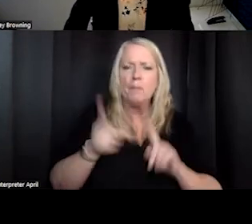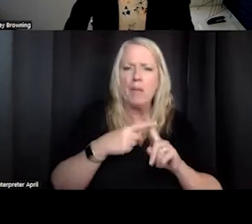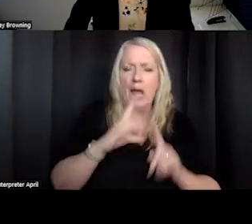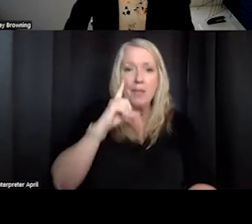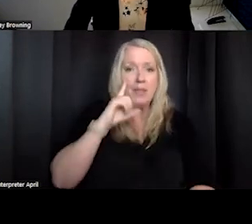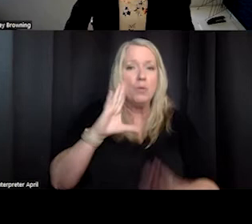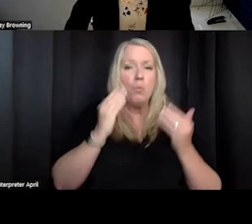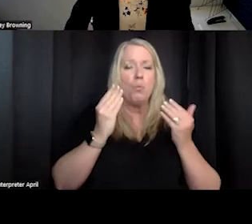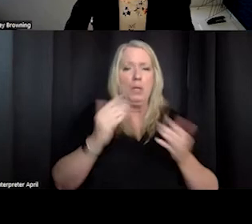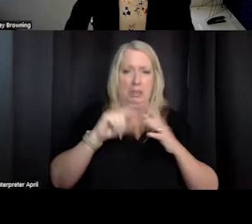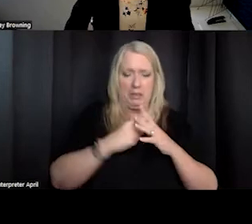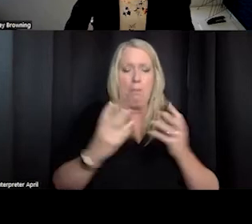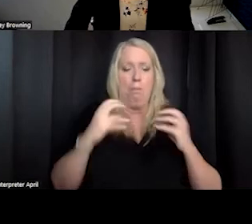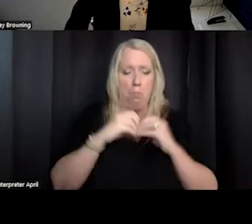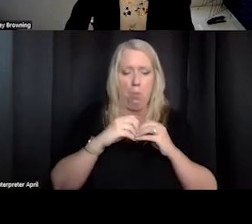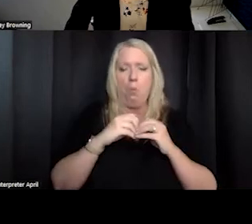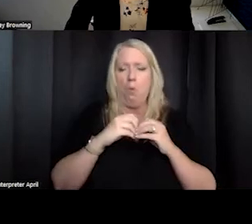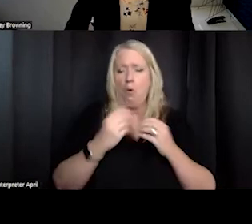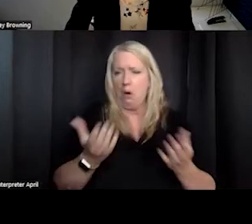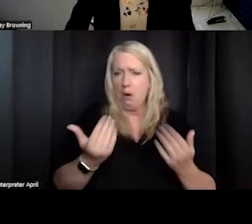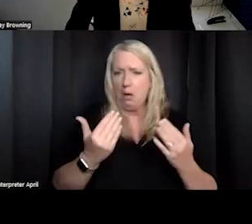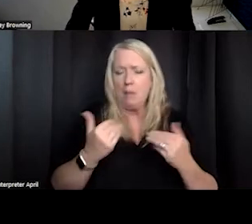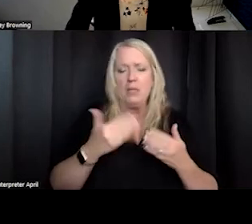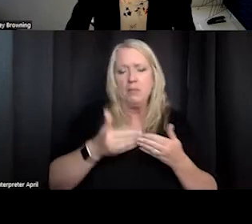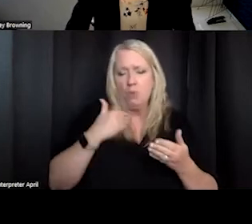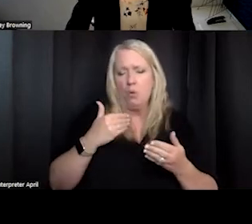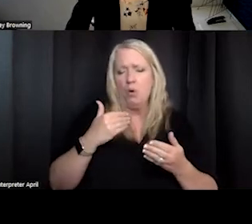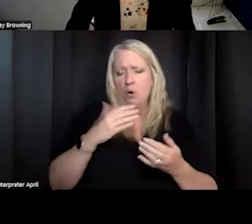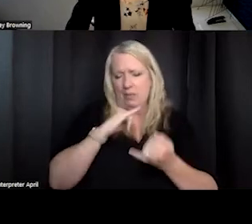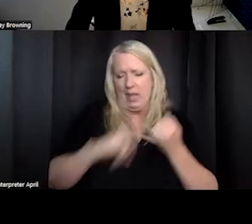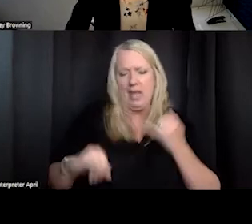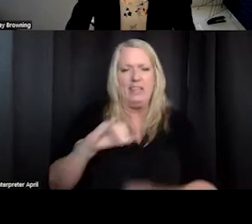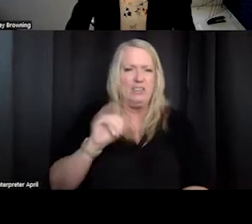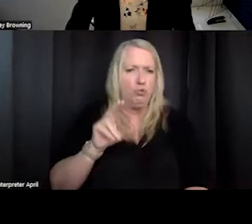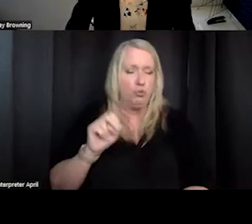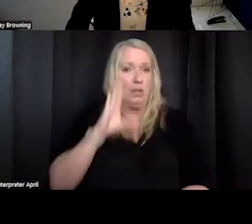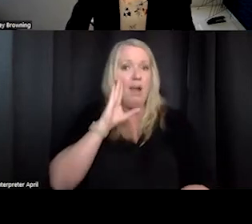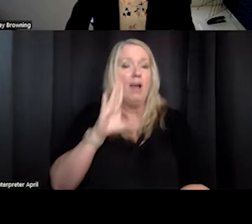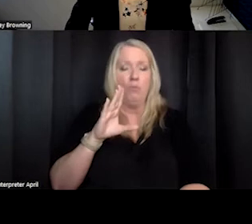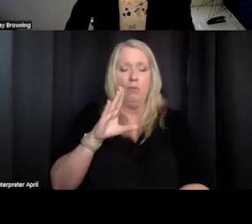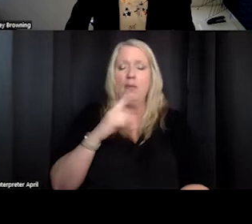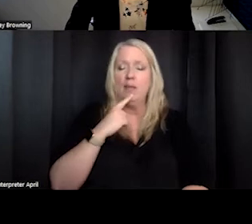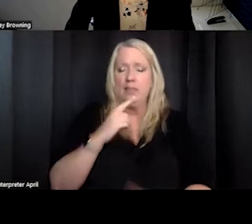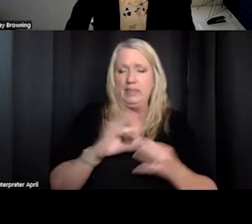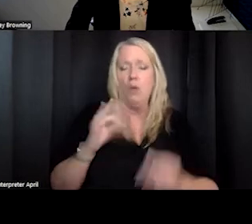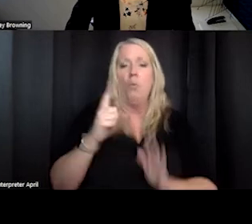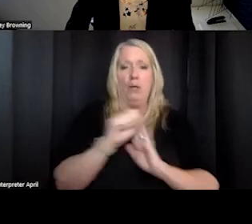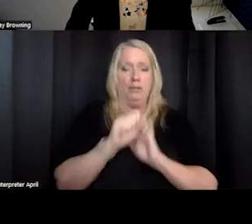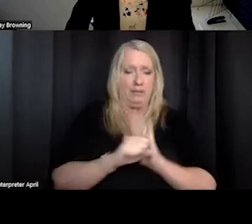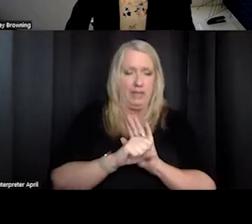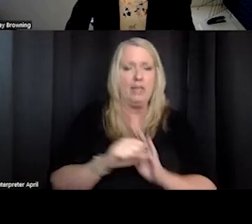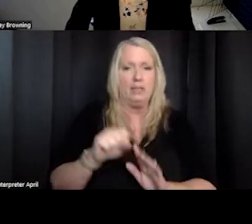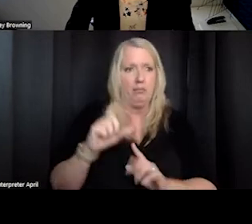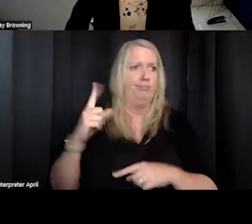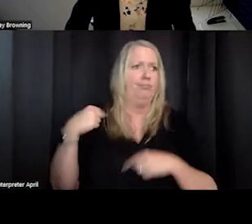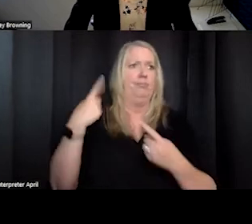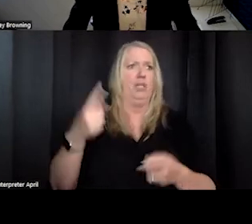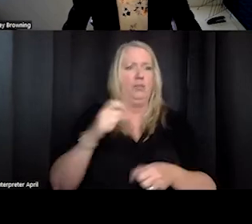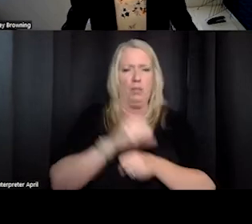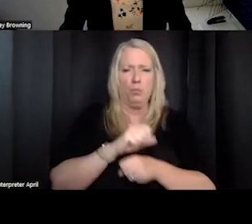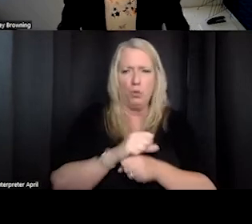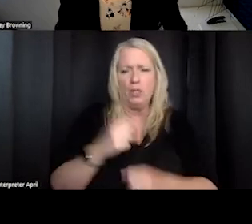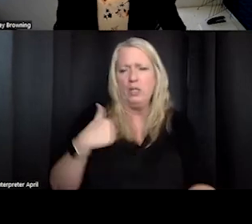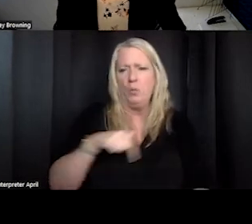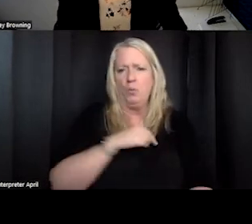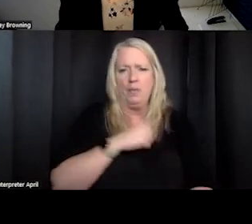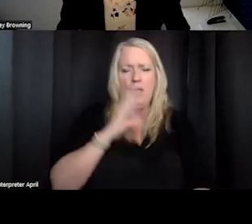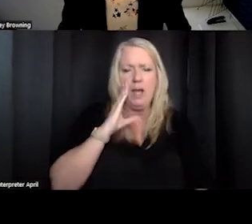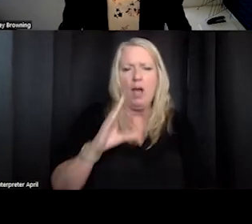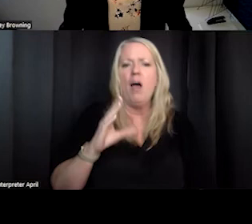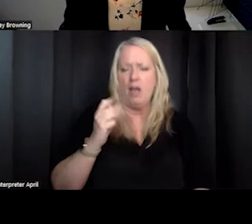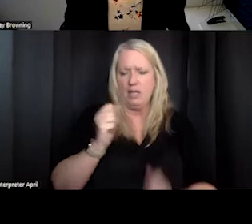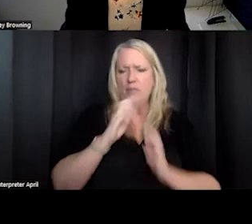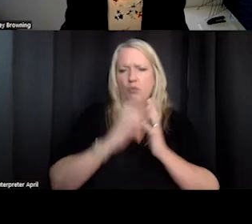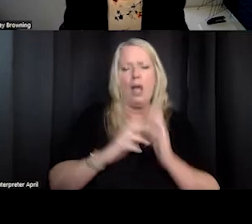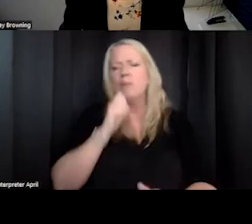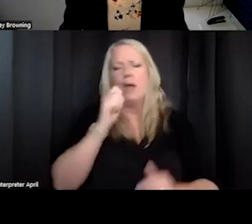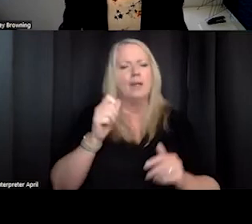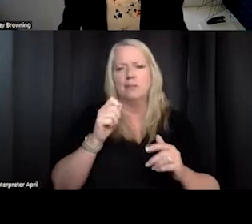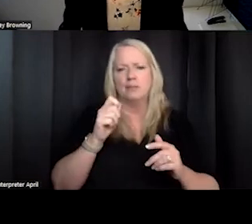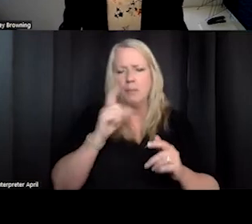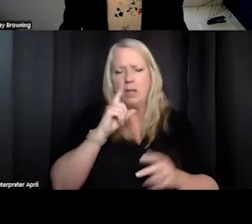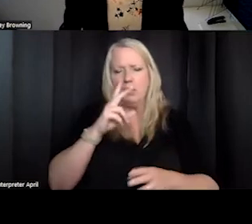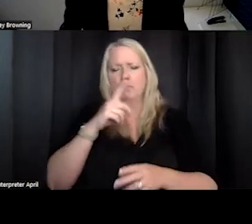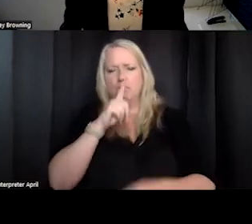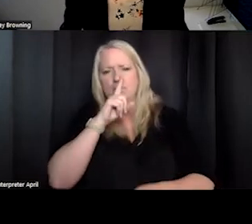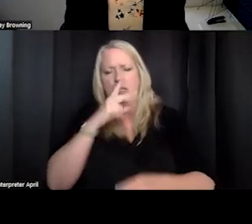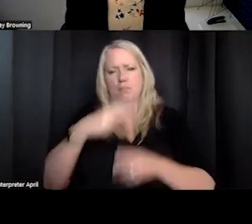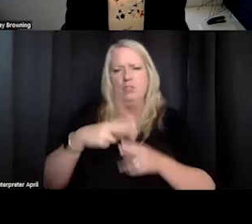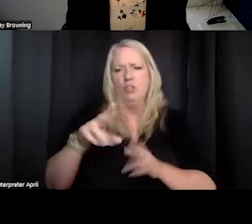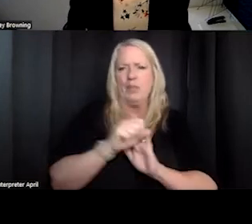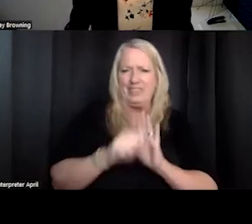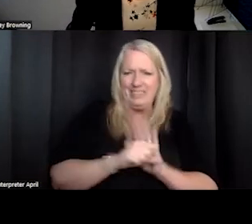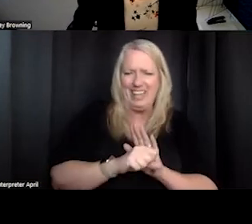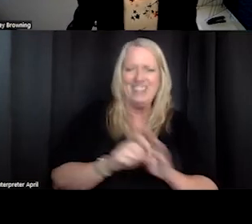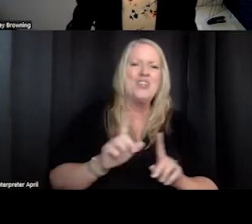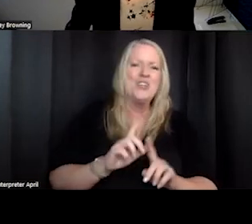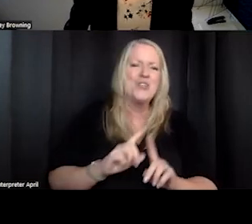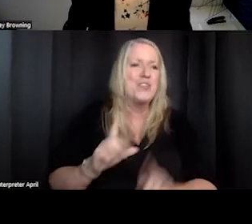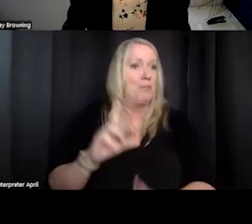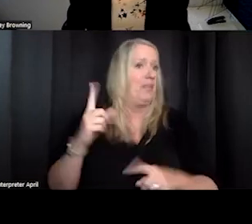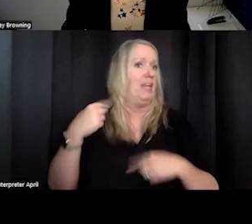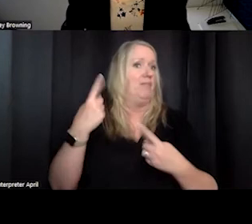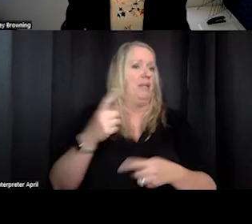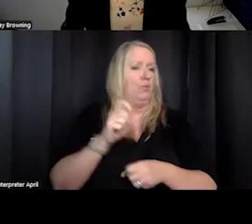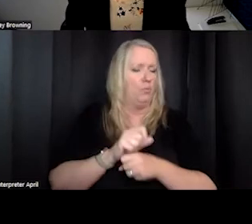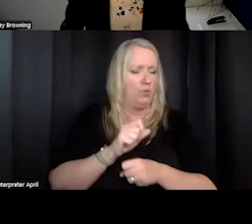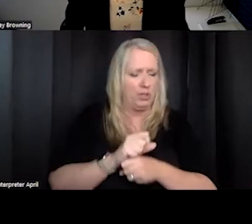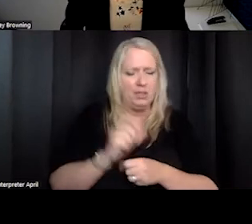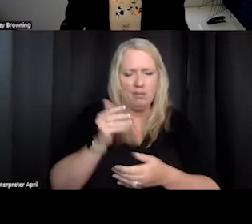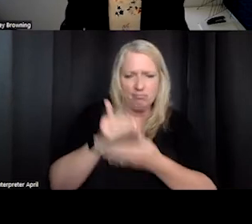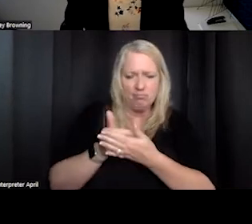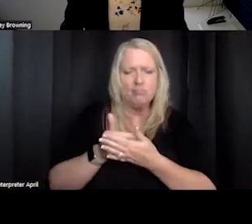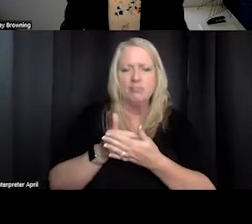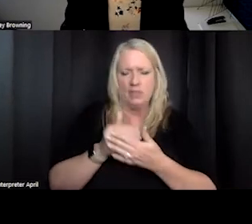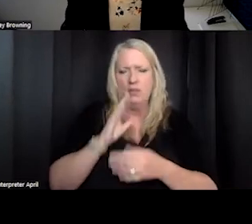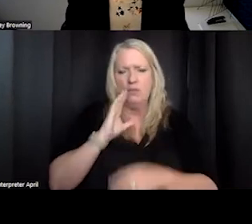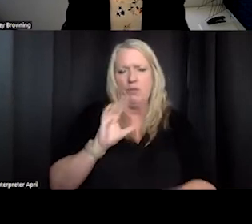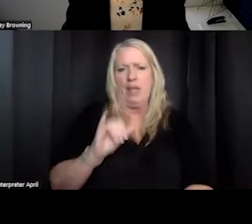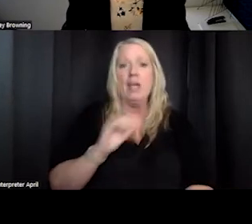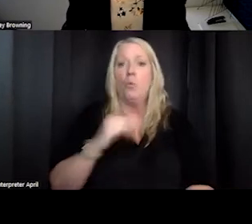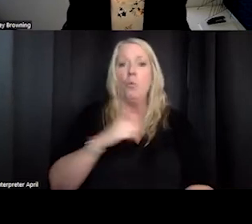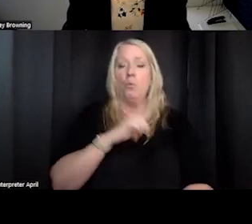MORE COMING IN. ONE STATE HAS BEEN, WORKING WITH US, NOT GOING TO MENTION THE STATE. A NUMBER OF